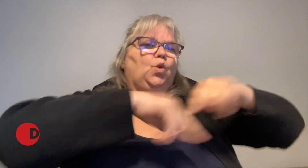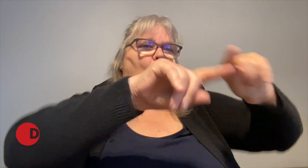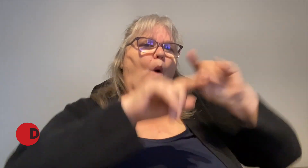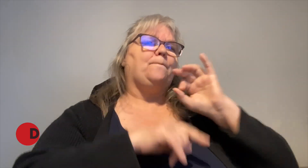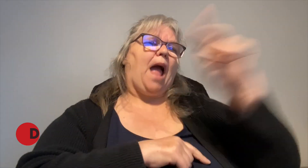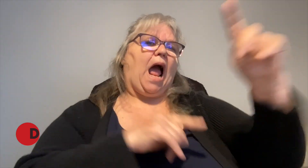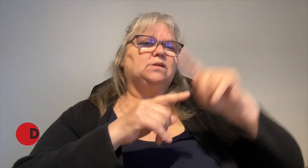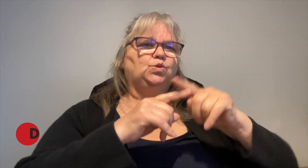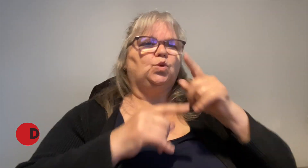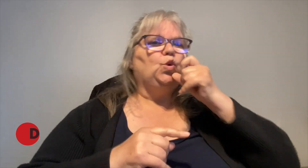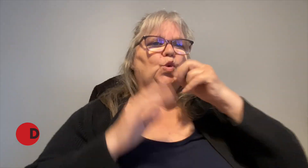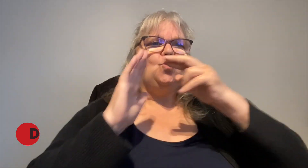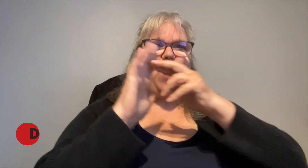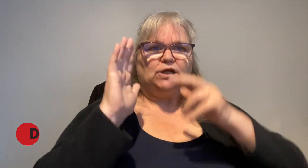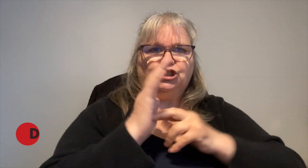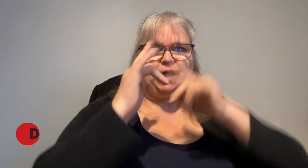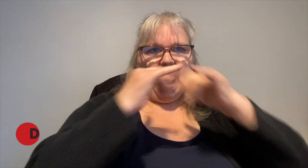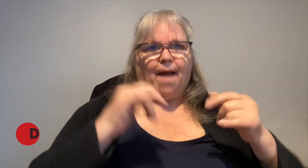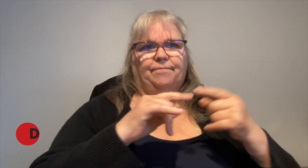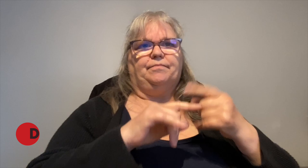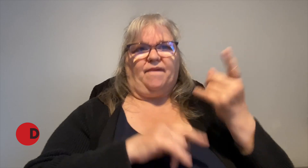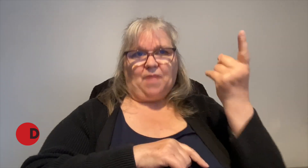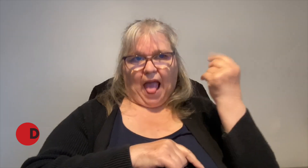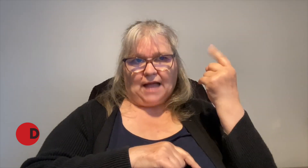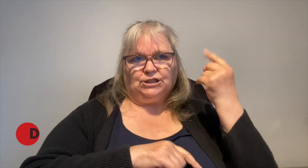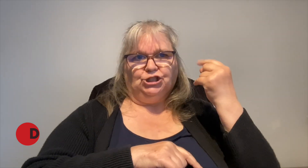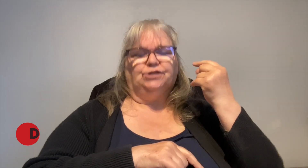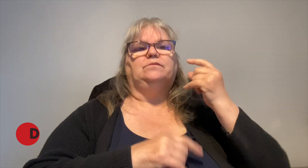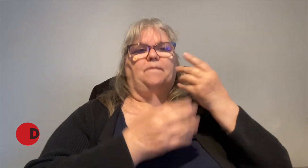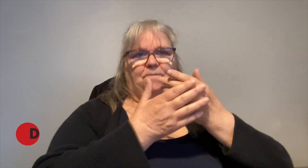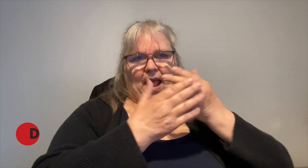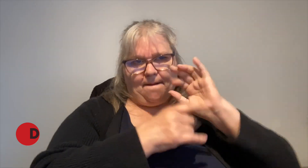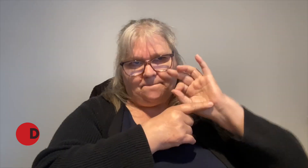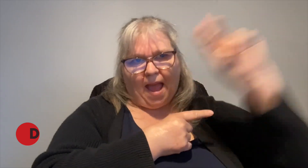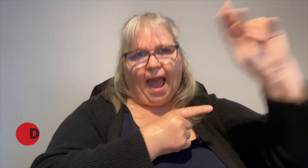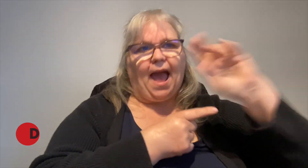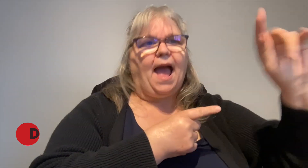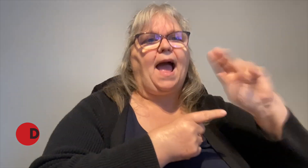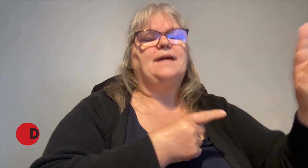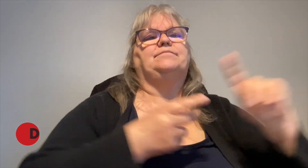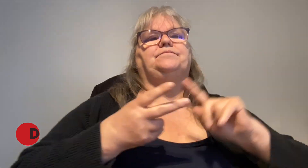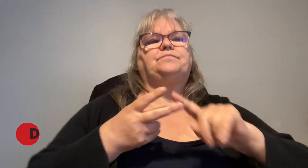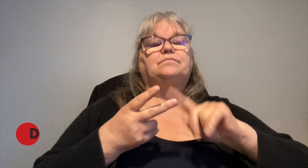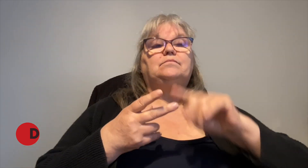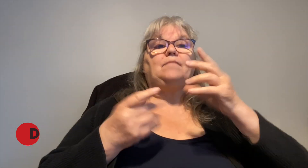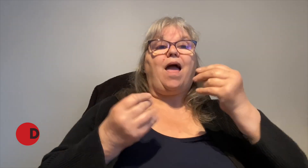We refunded all money to those who registered for the Camp last year.